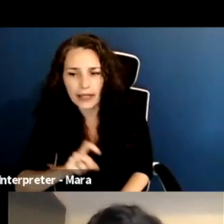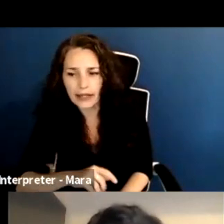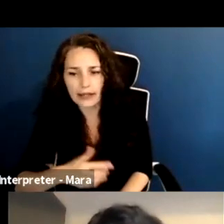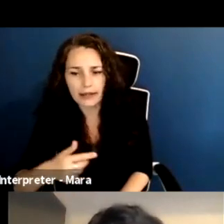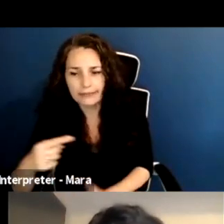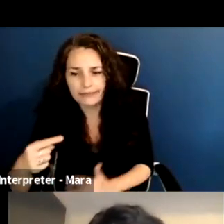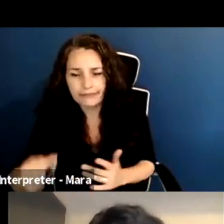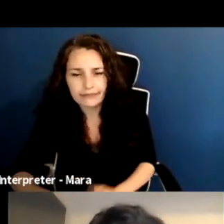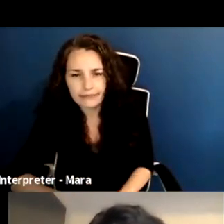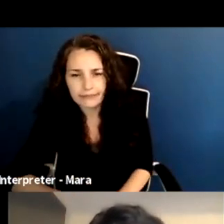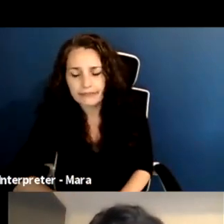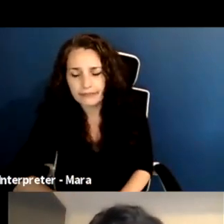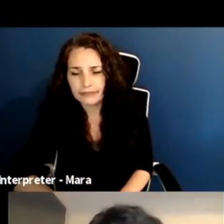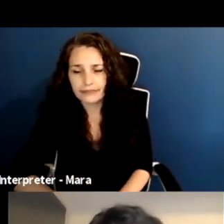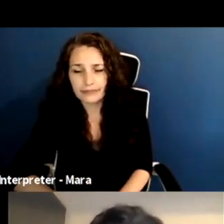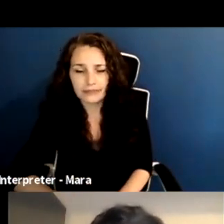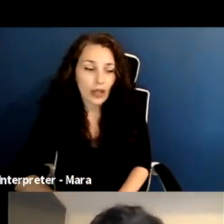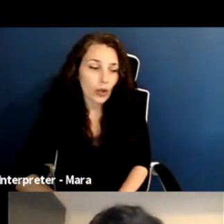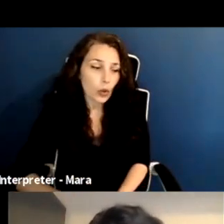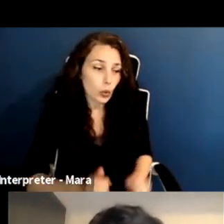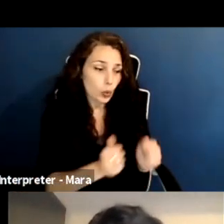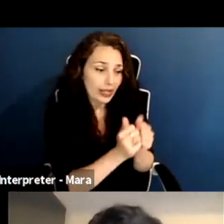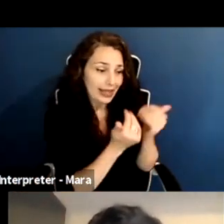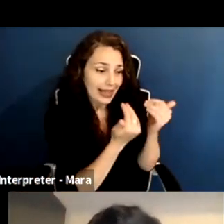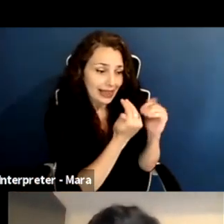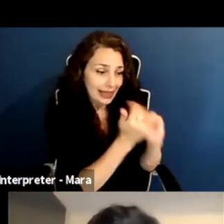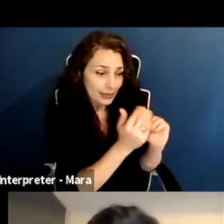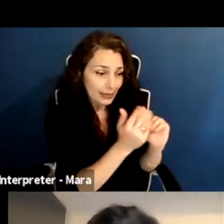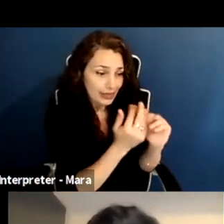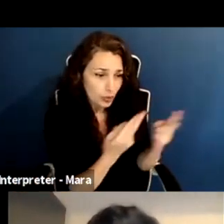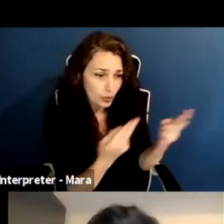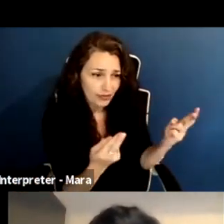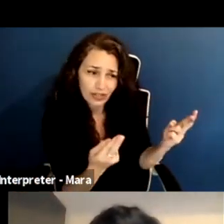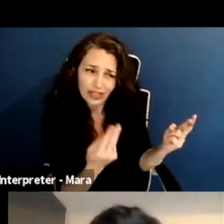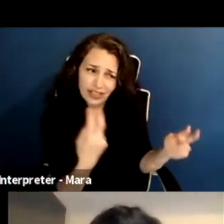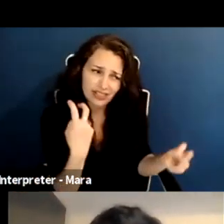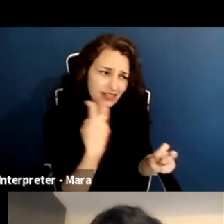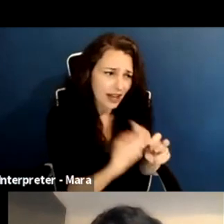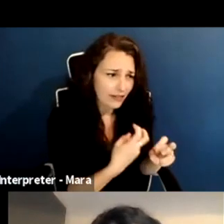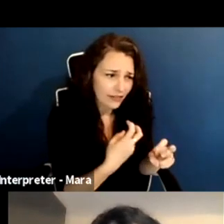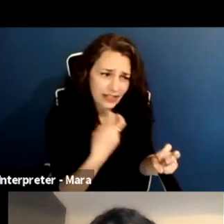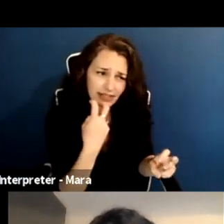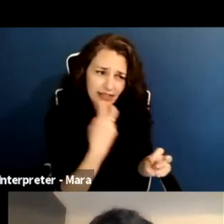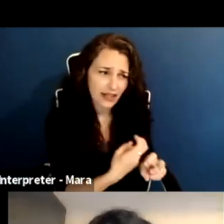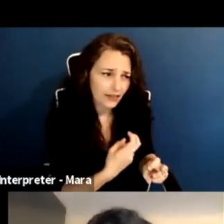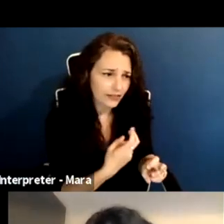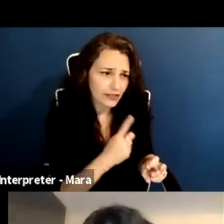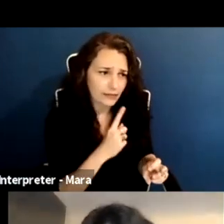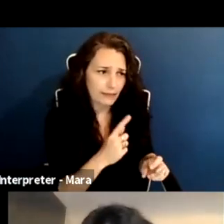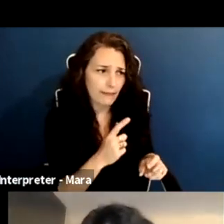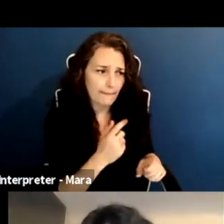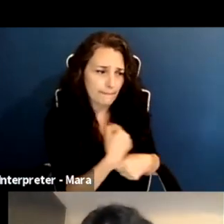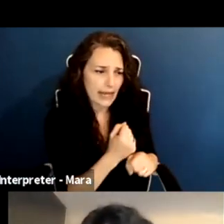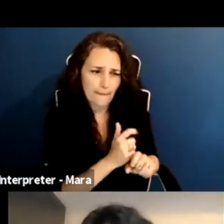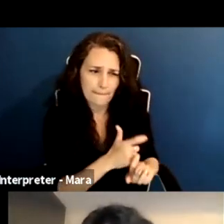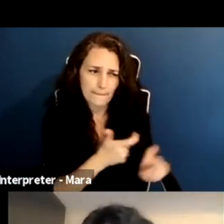when you don't have all the resources to make the difference that you wanna make to make the impact. But I think what's important is to really start